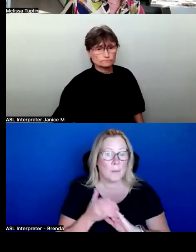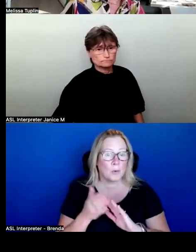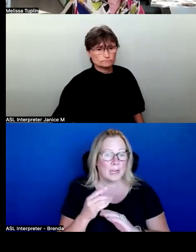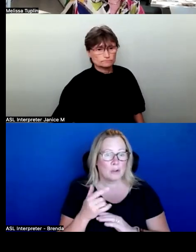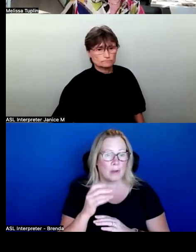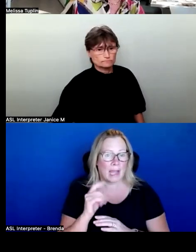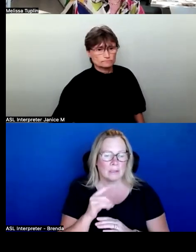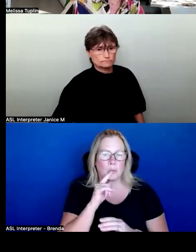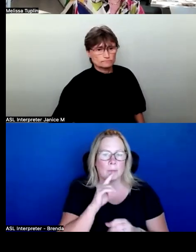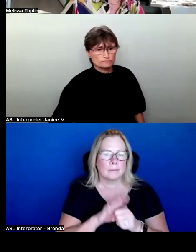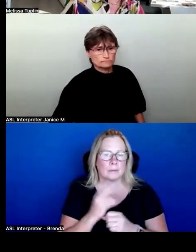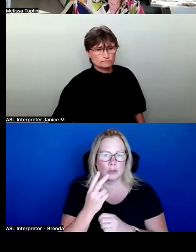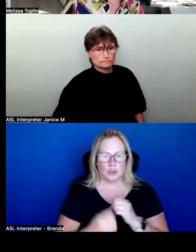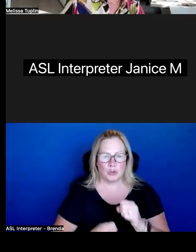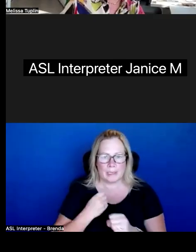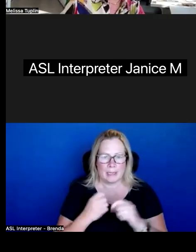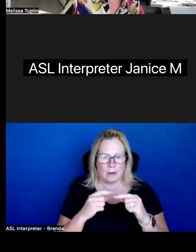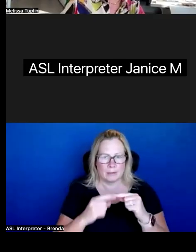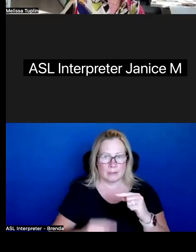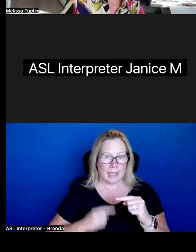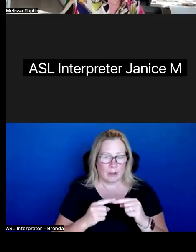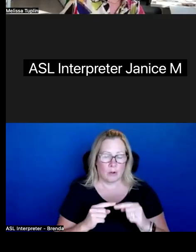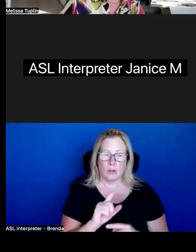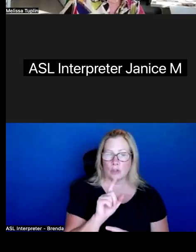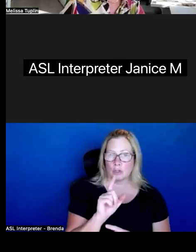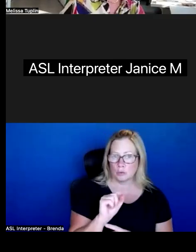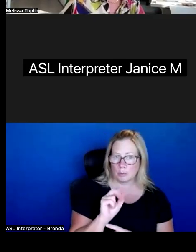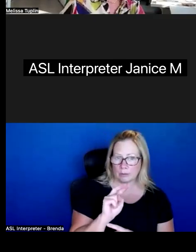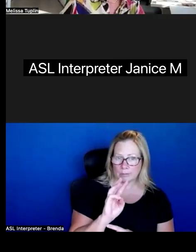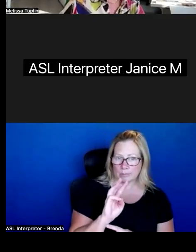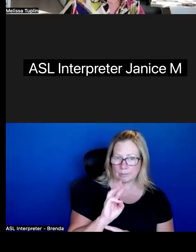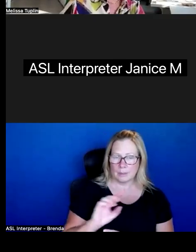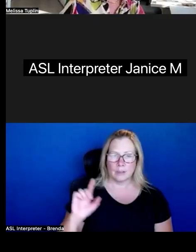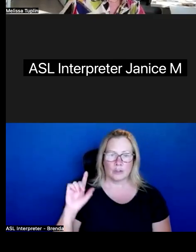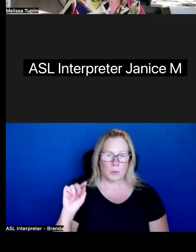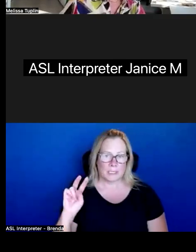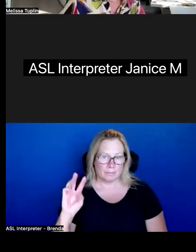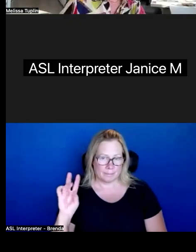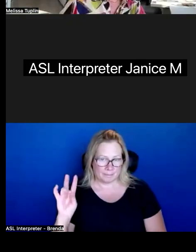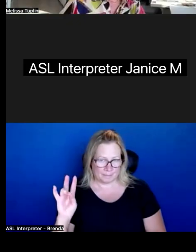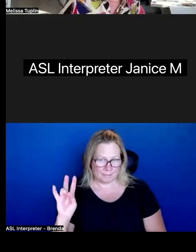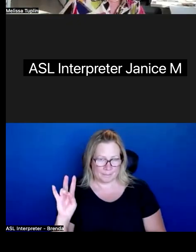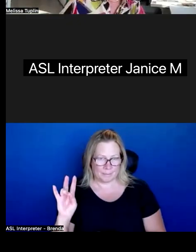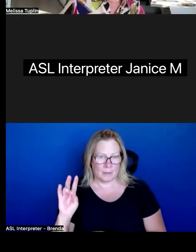two-year cycle for funding years 2026 and 2027, and the Professional Arts